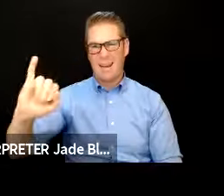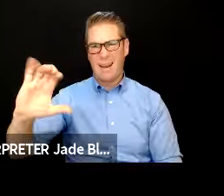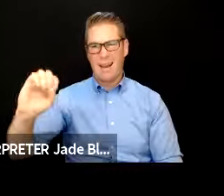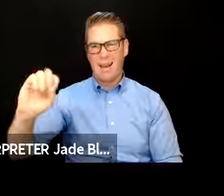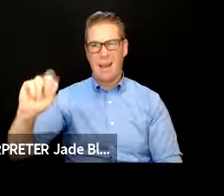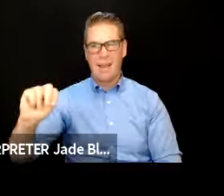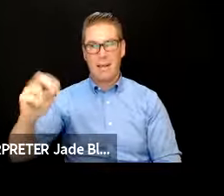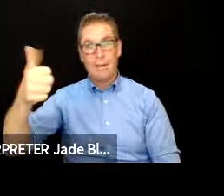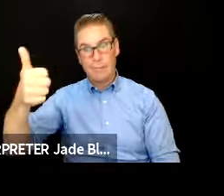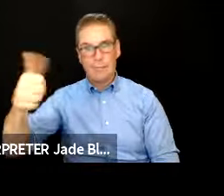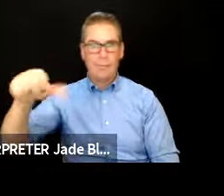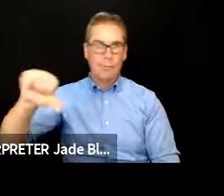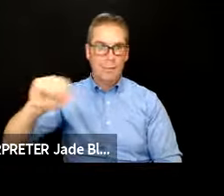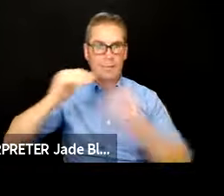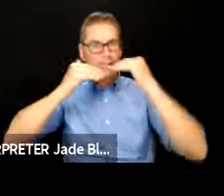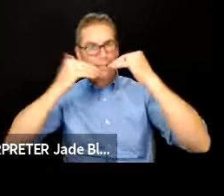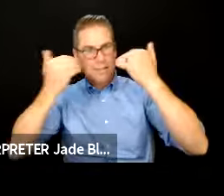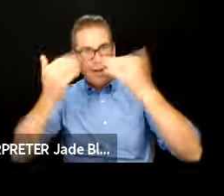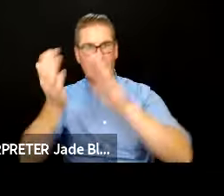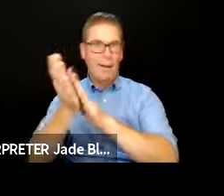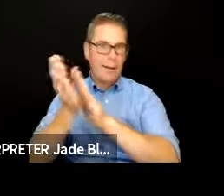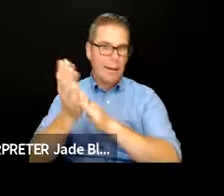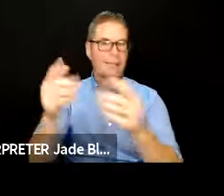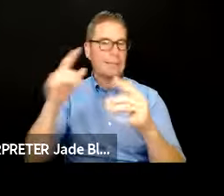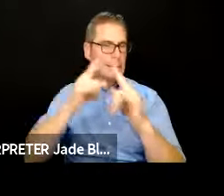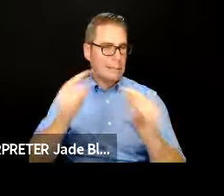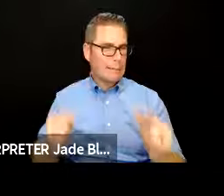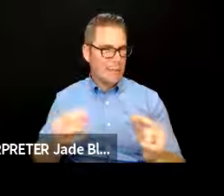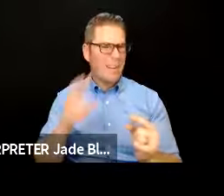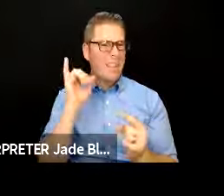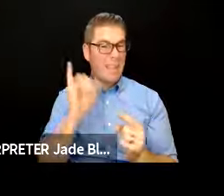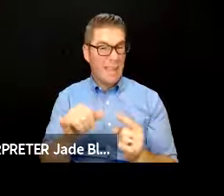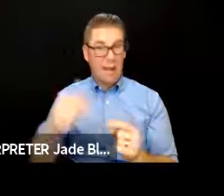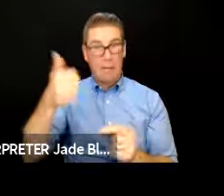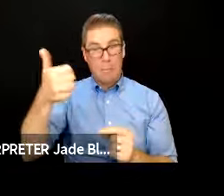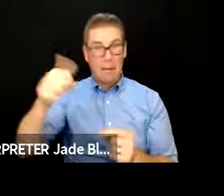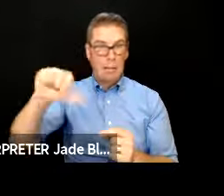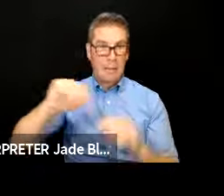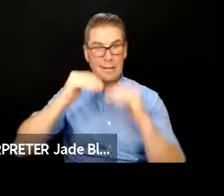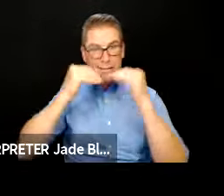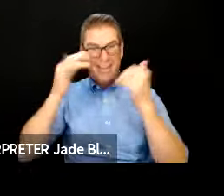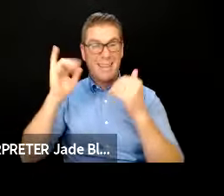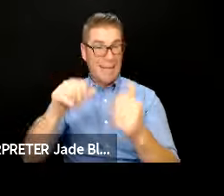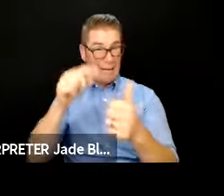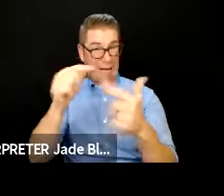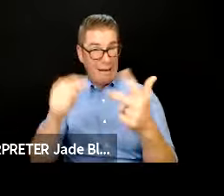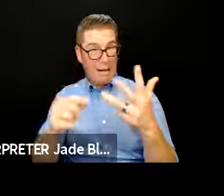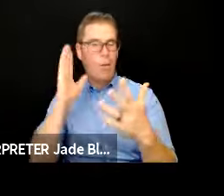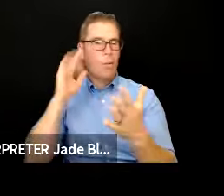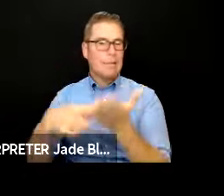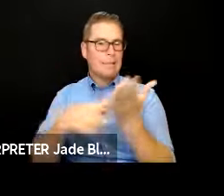There is also the non-verbal feedback. Which allows participants to provide feedback to the host by clicking on an icon